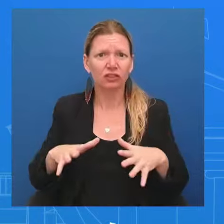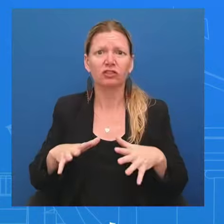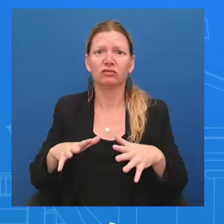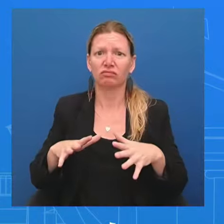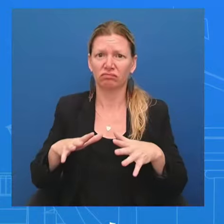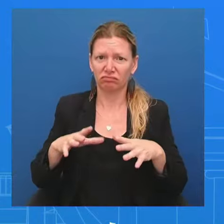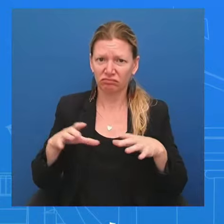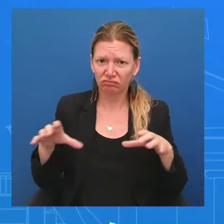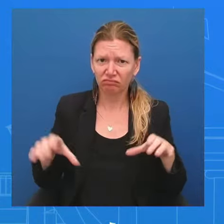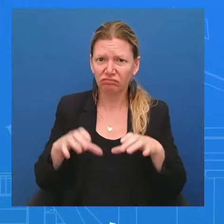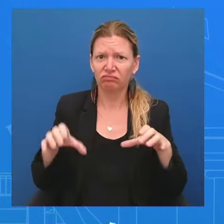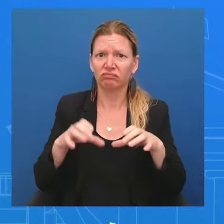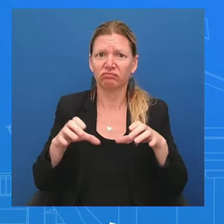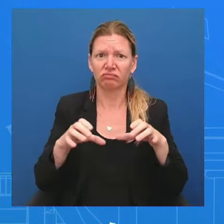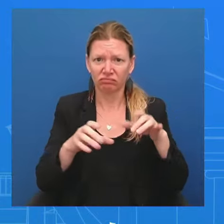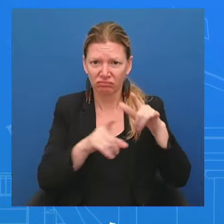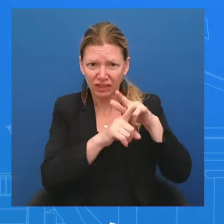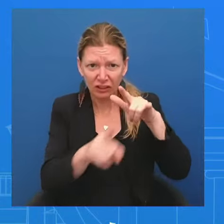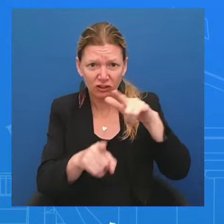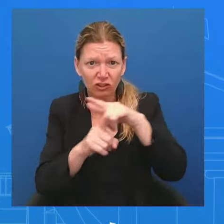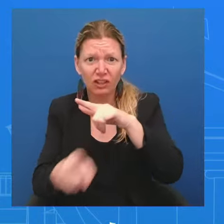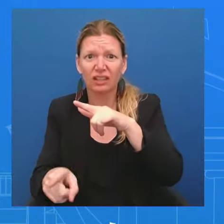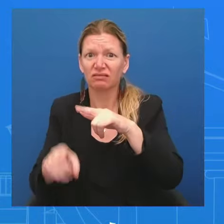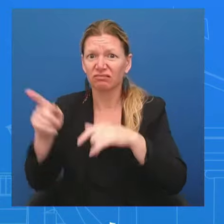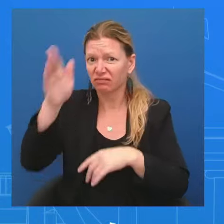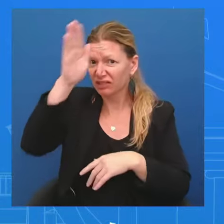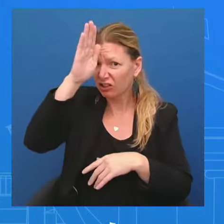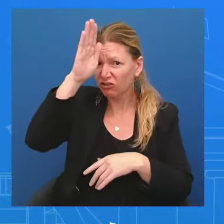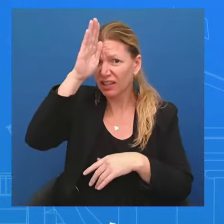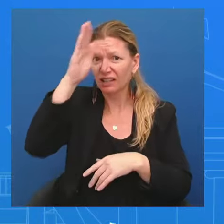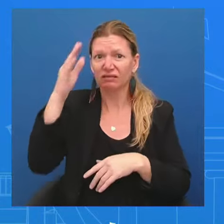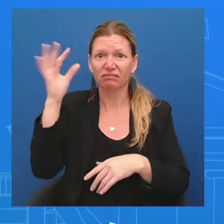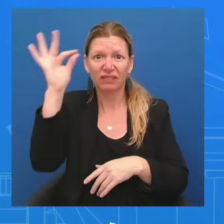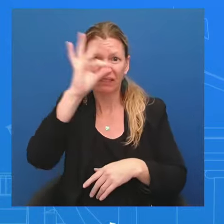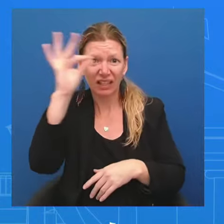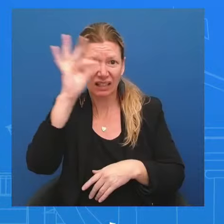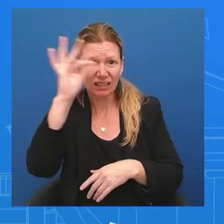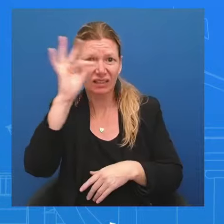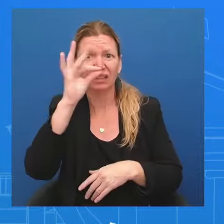where tragically we caused civilian casualties. We did the same thing.